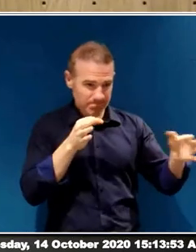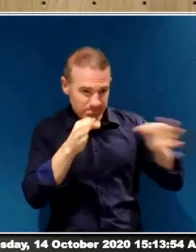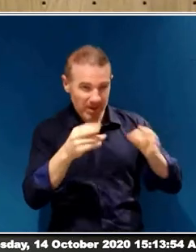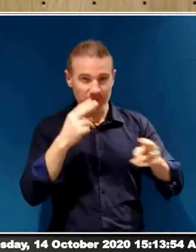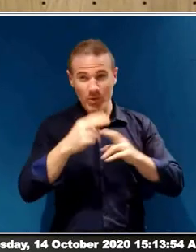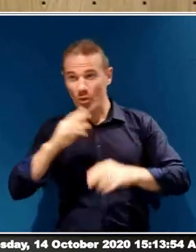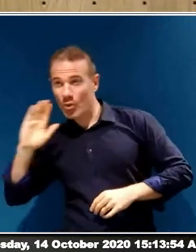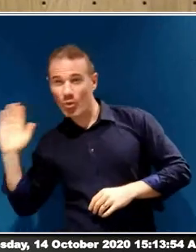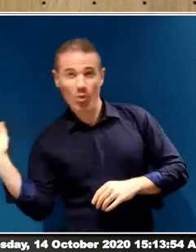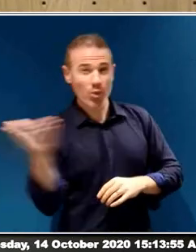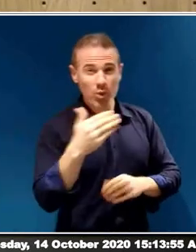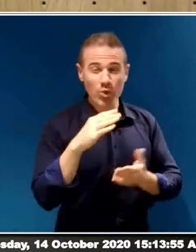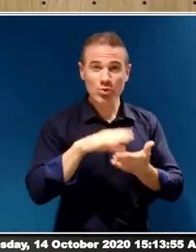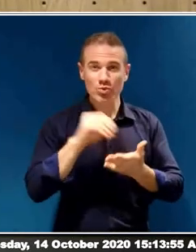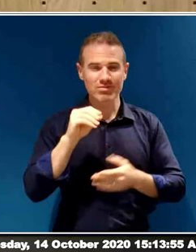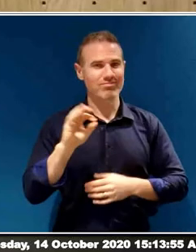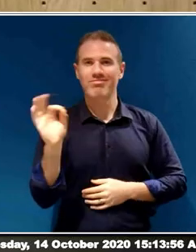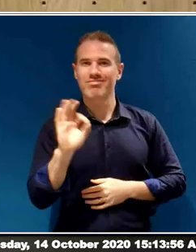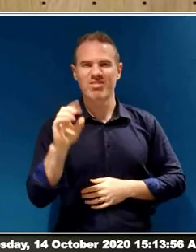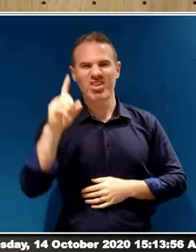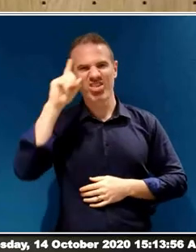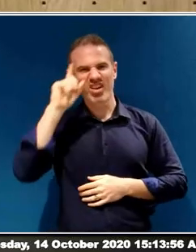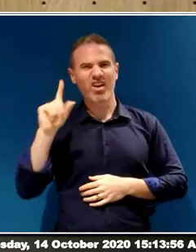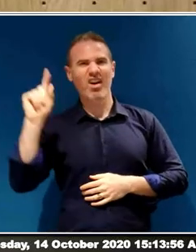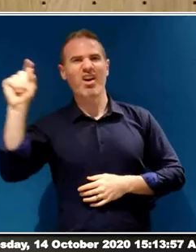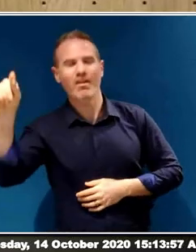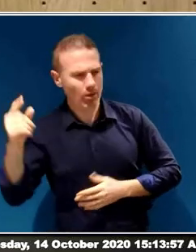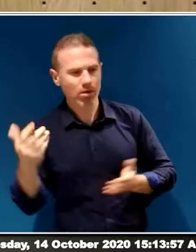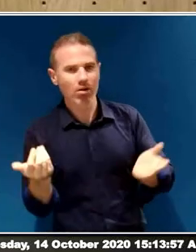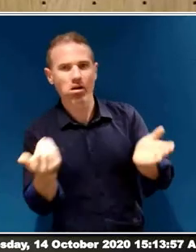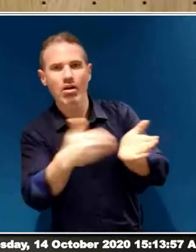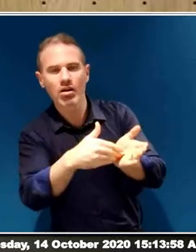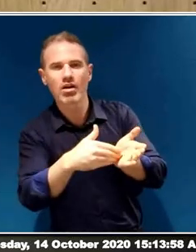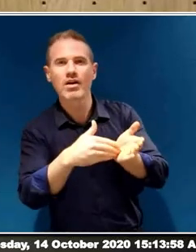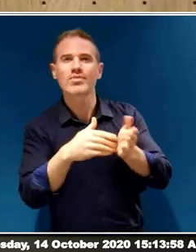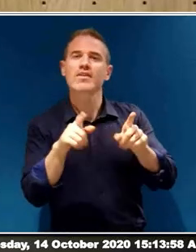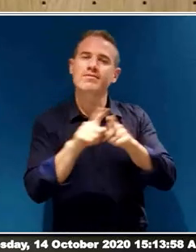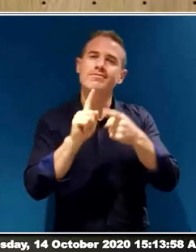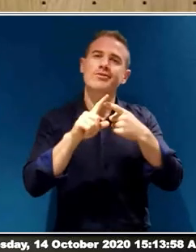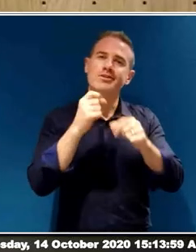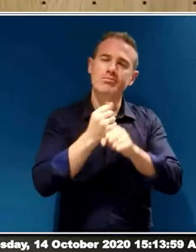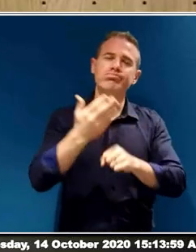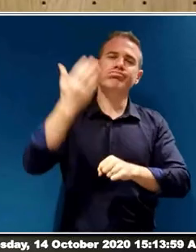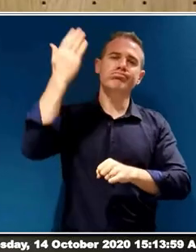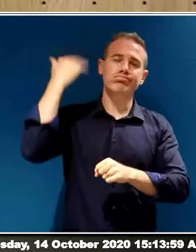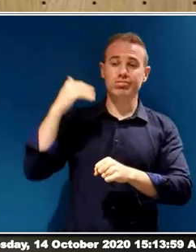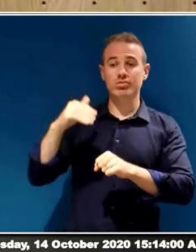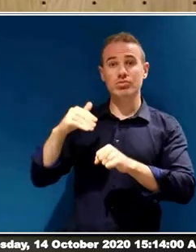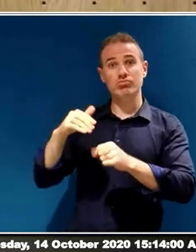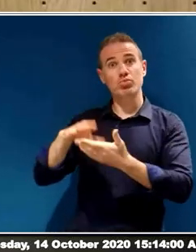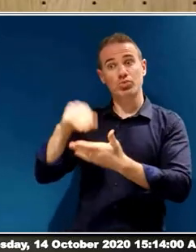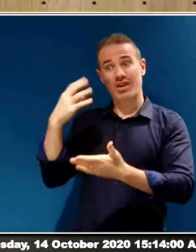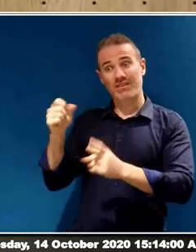institutions where they received little to no educational provision.